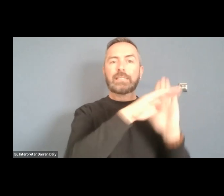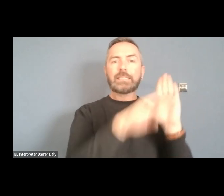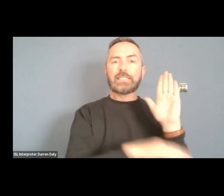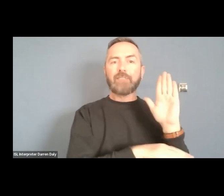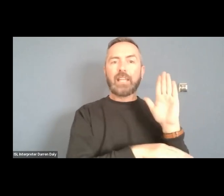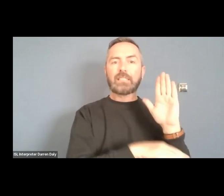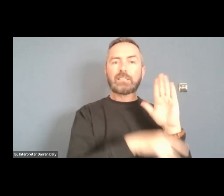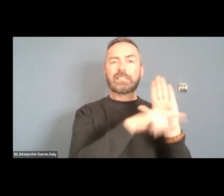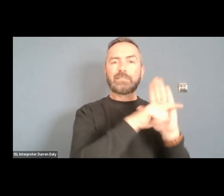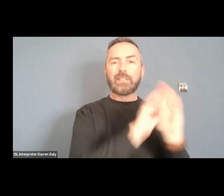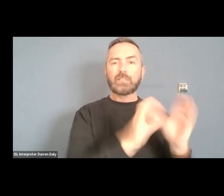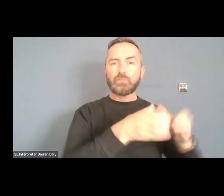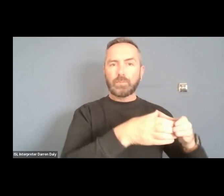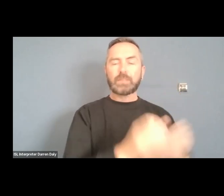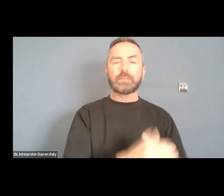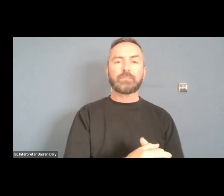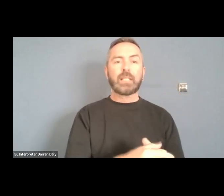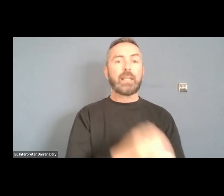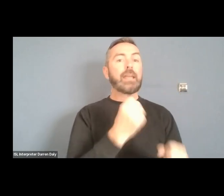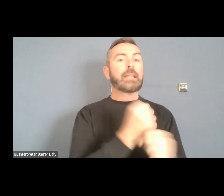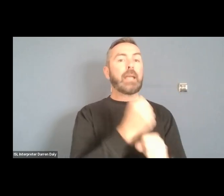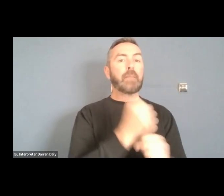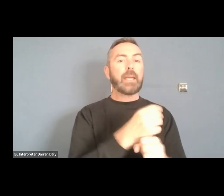for disadvantaged groups, campaigns to promote inclusion and discourage